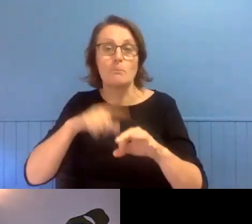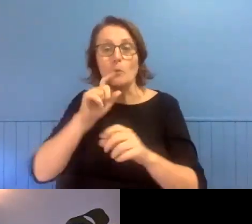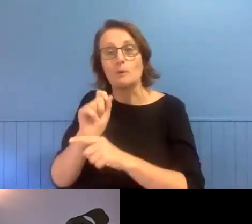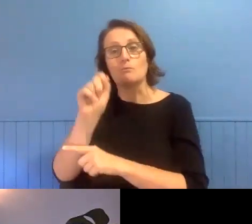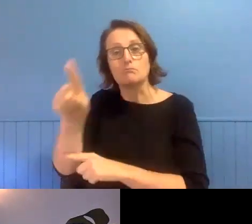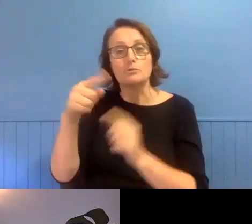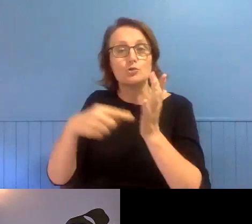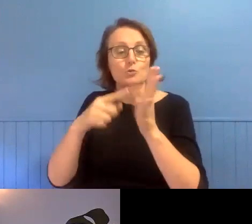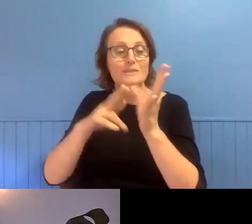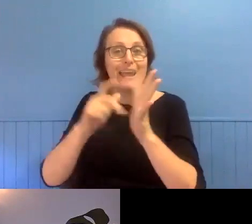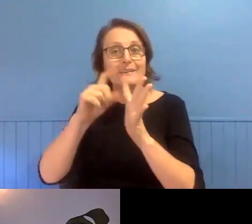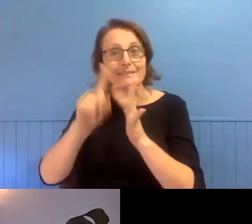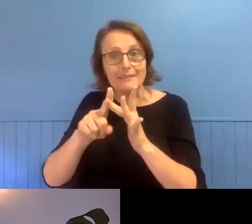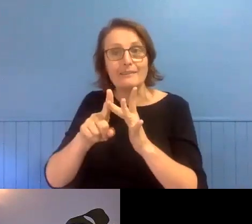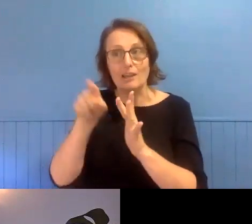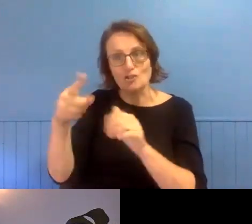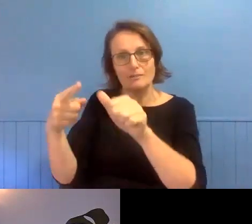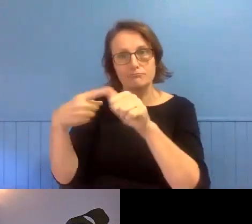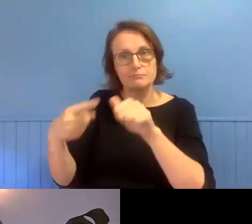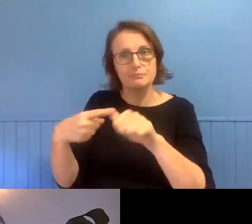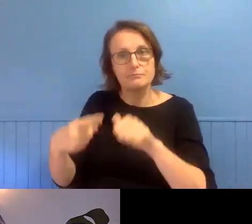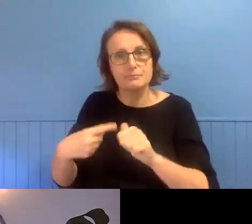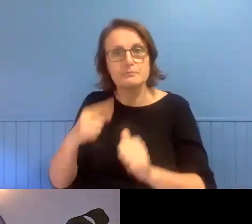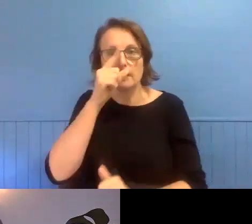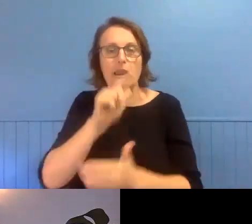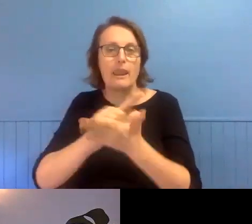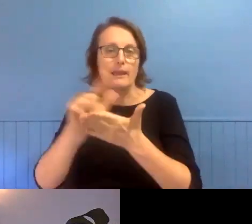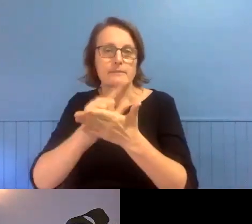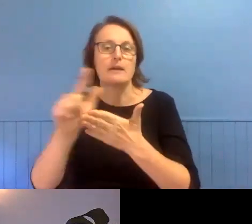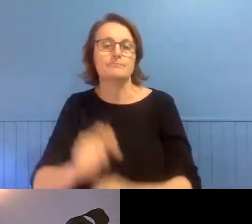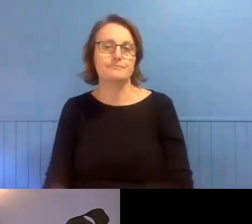to come to the first question which we thought was quite interesting,